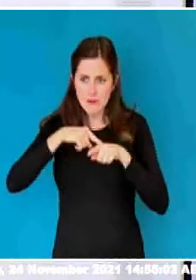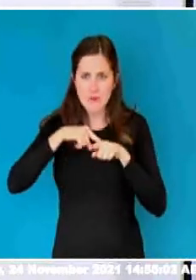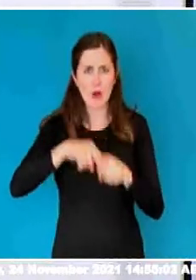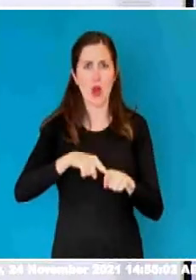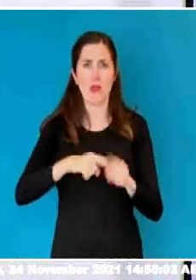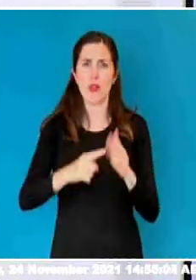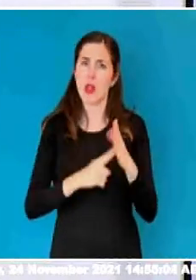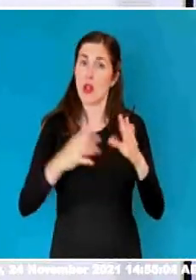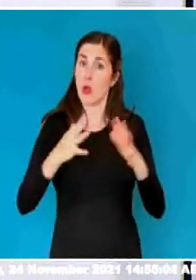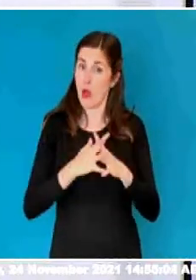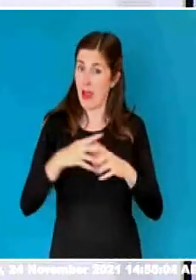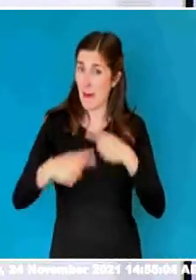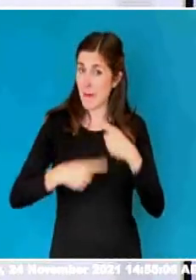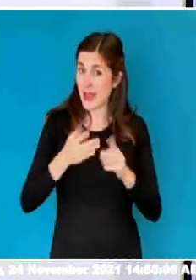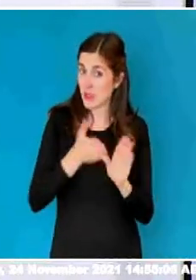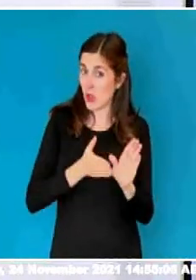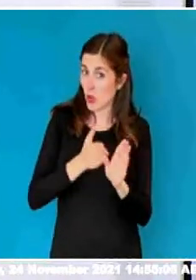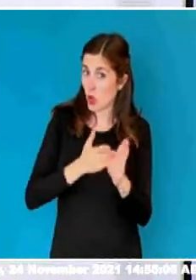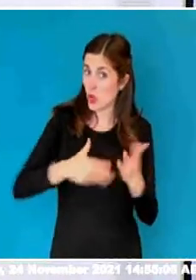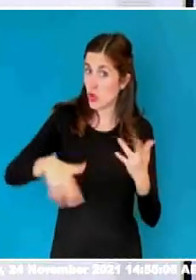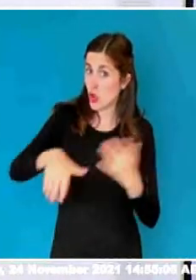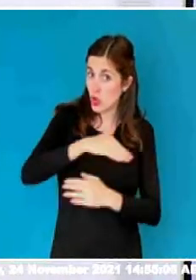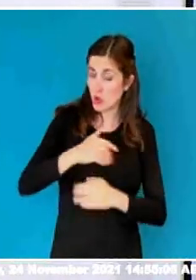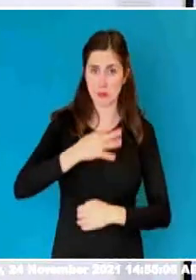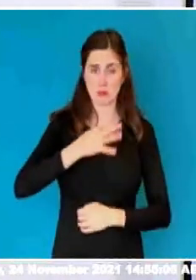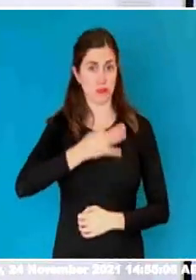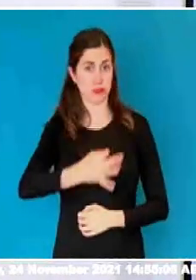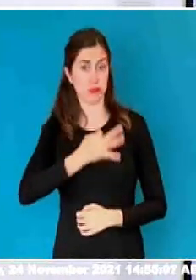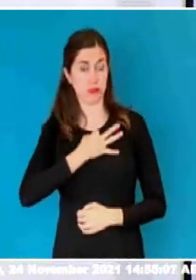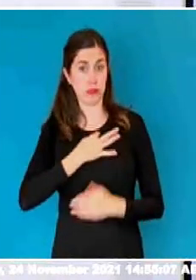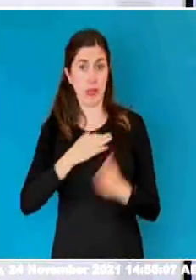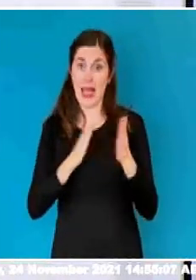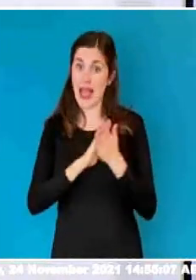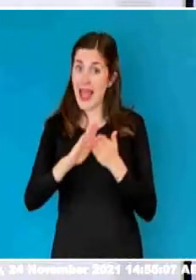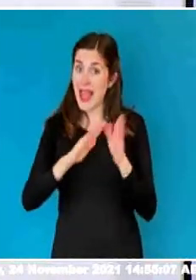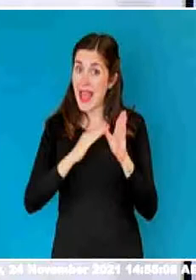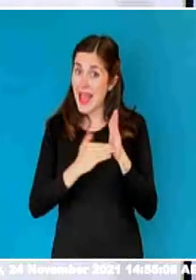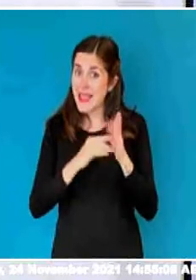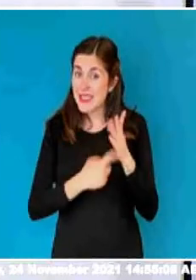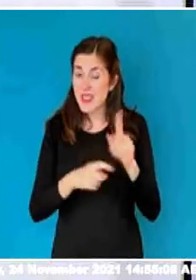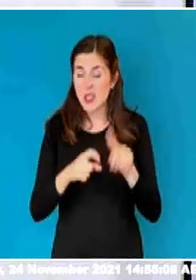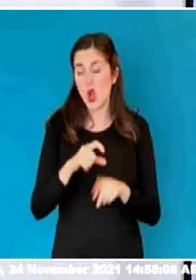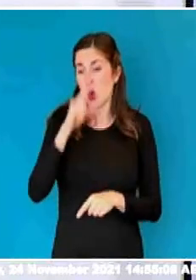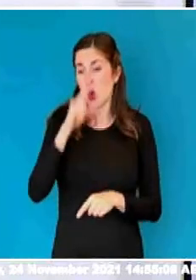psychosocial hazards, and they might be work stressors, occasional hazards.